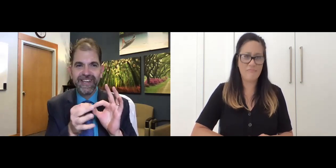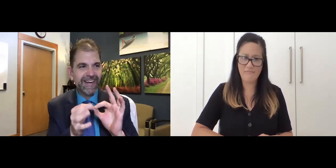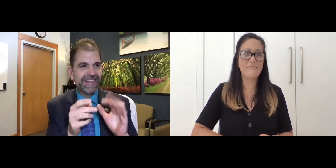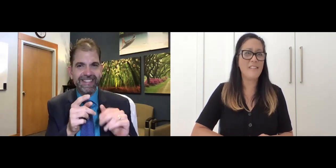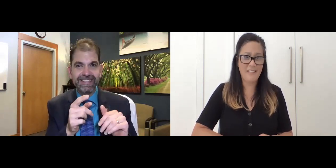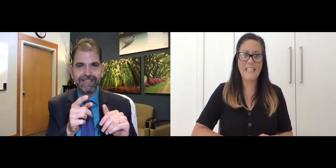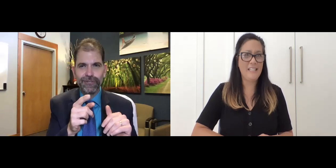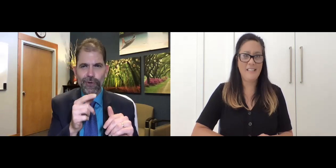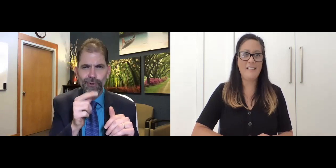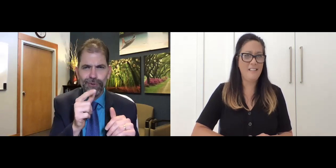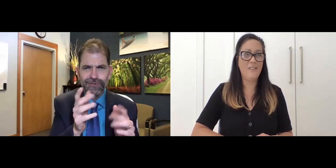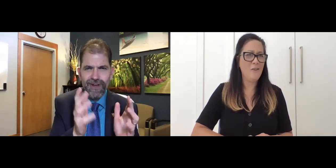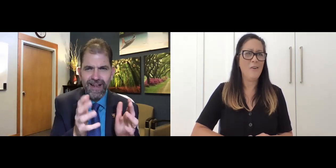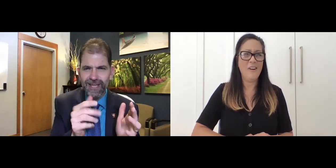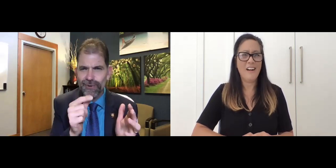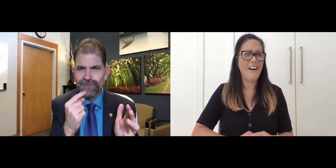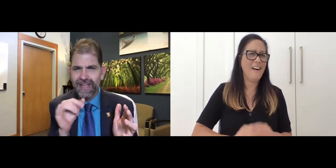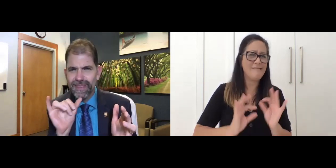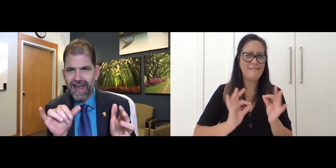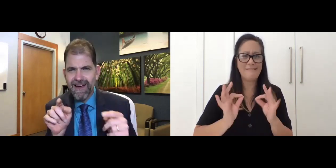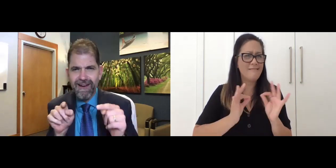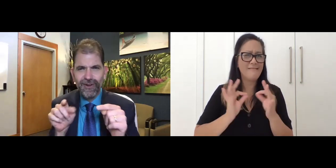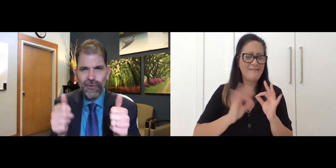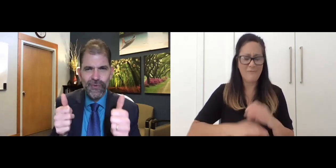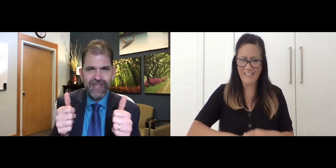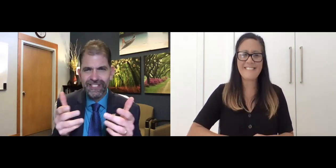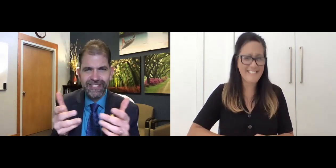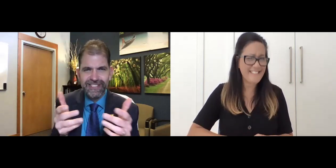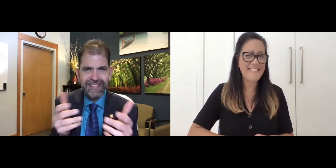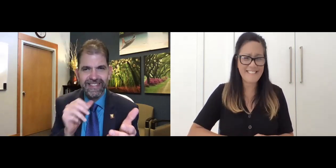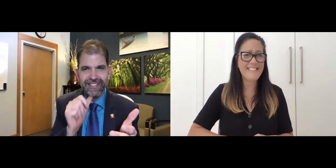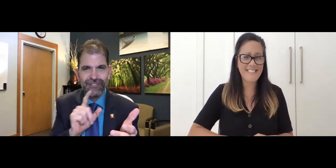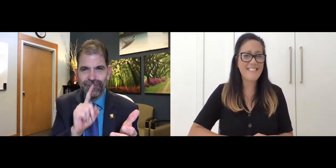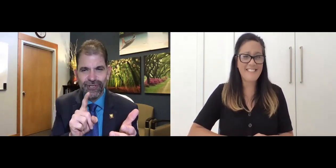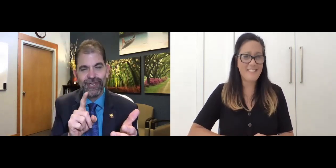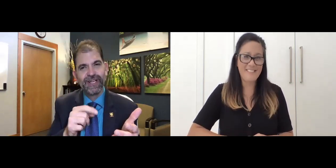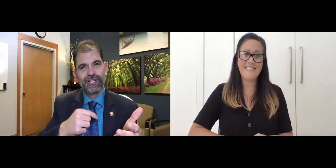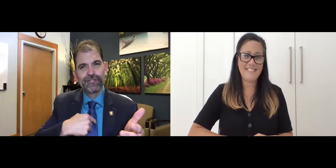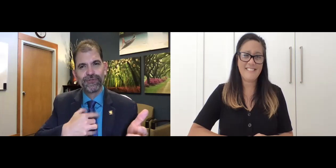interpreter but I could never tell who was talking because of the rapid fire